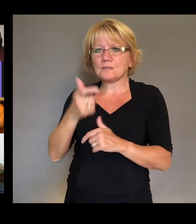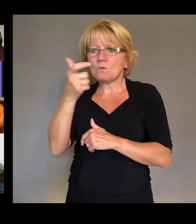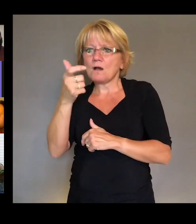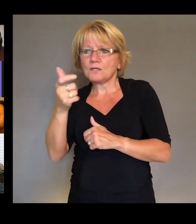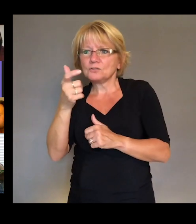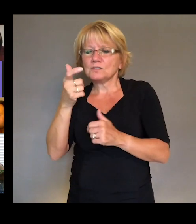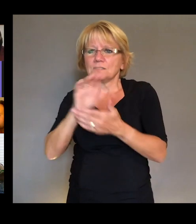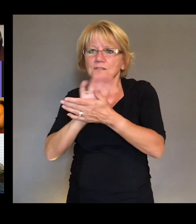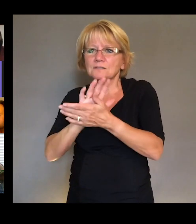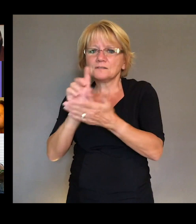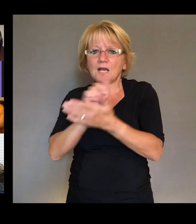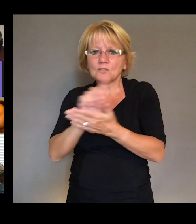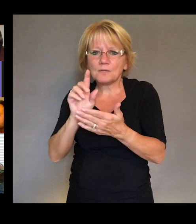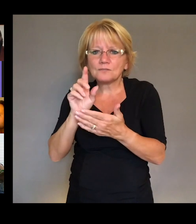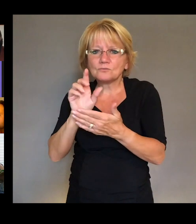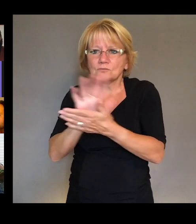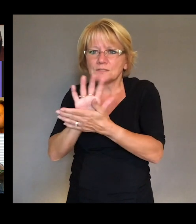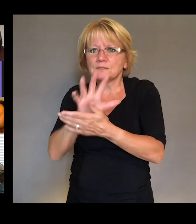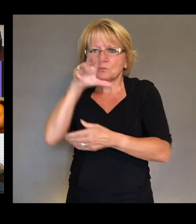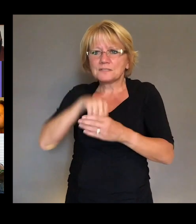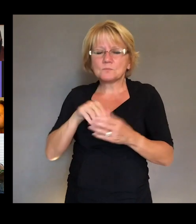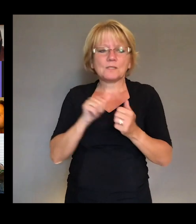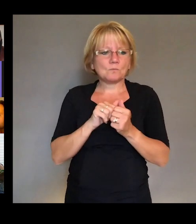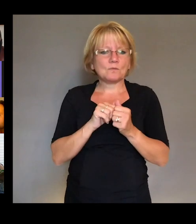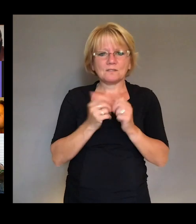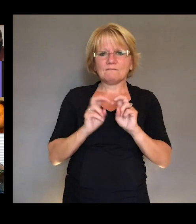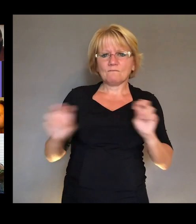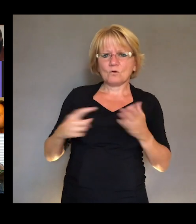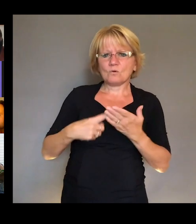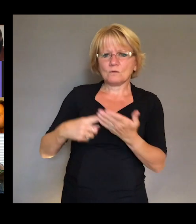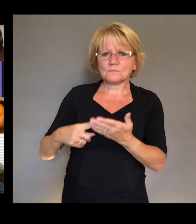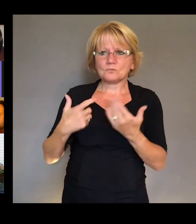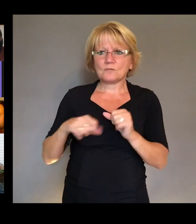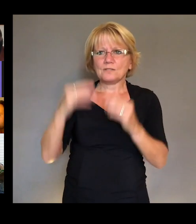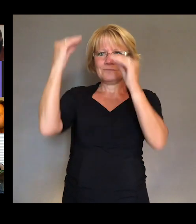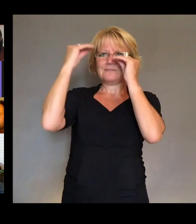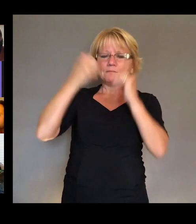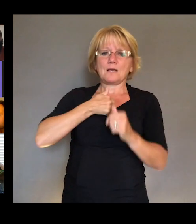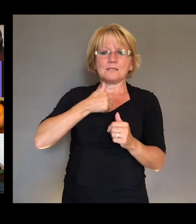watching documentaries, participating in forums and trying to educate myself